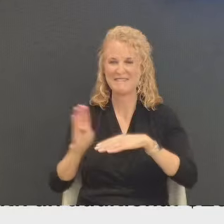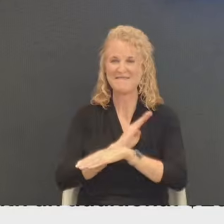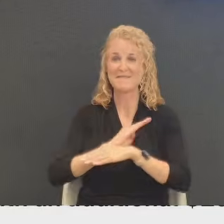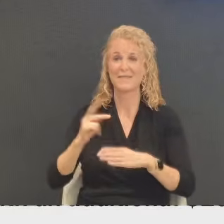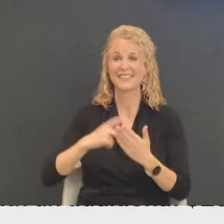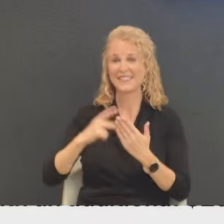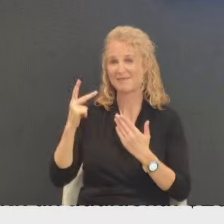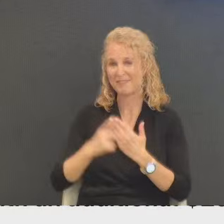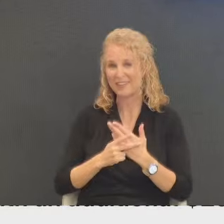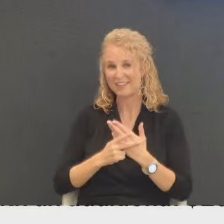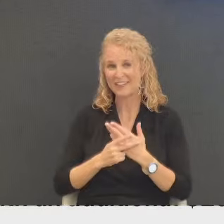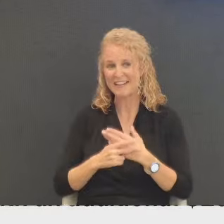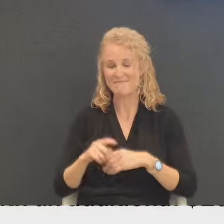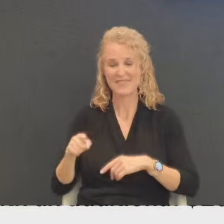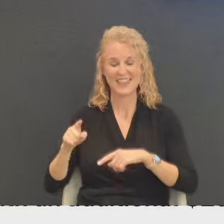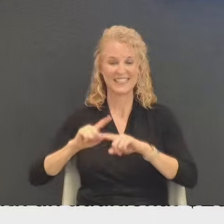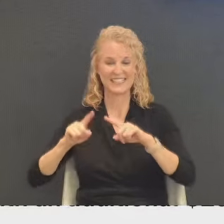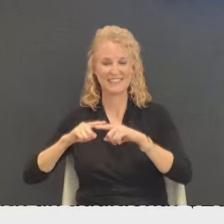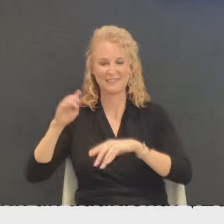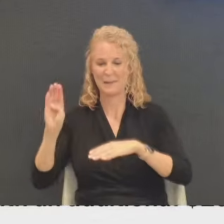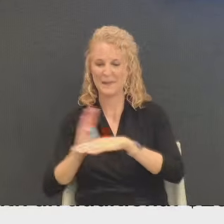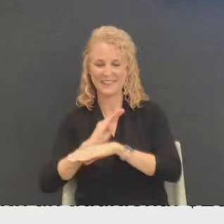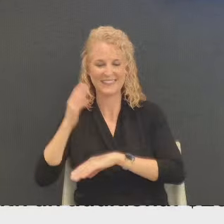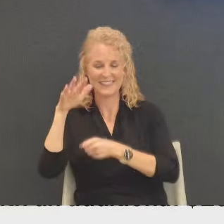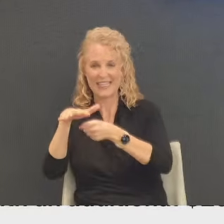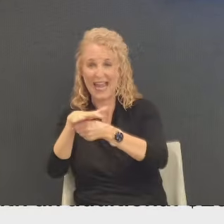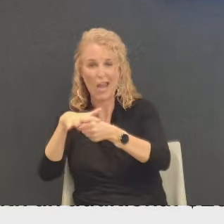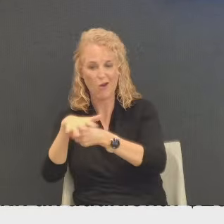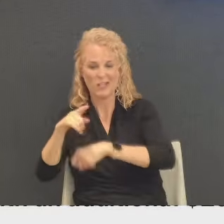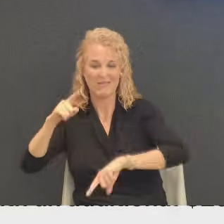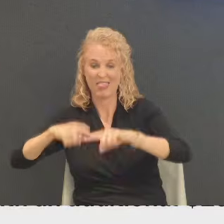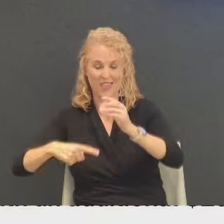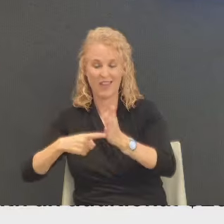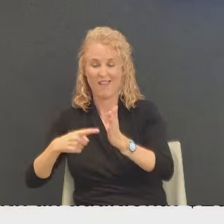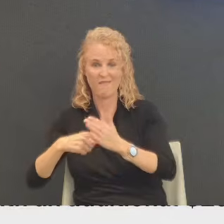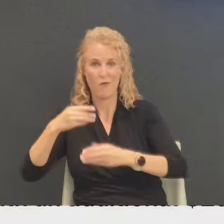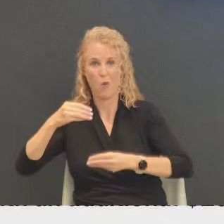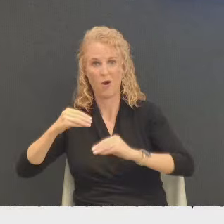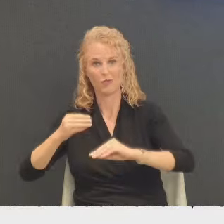These business districts that don't have money to fix up the business districts which help them